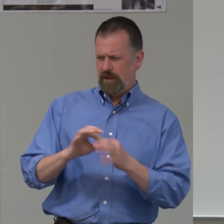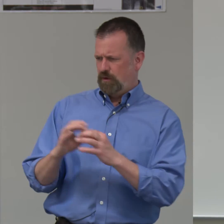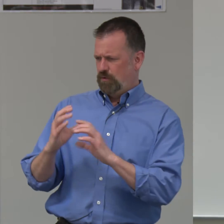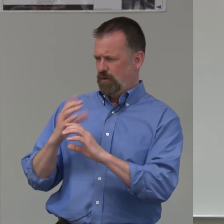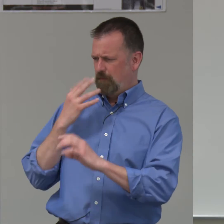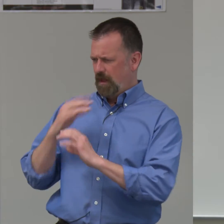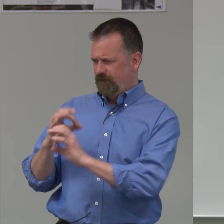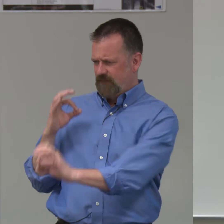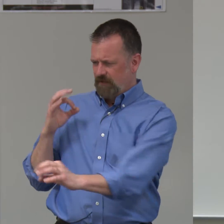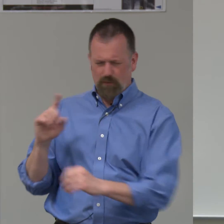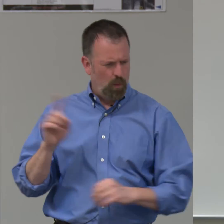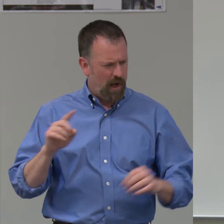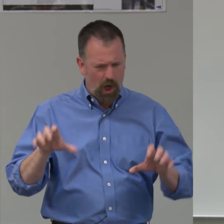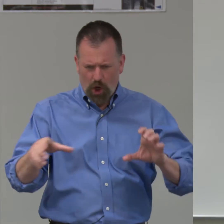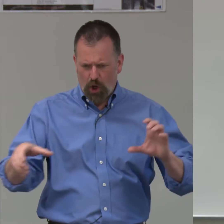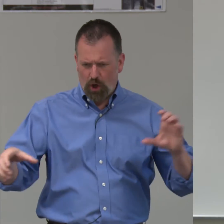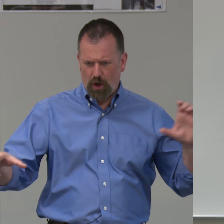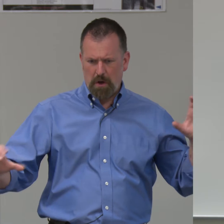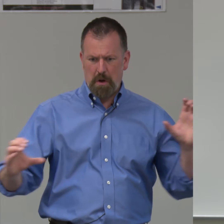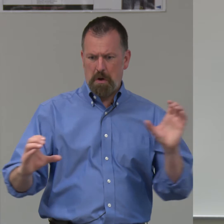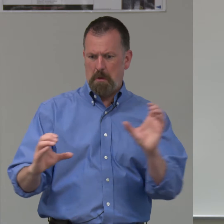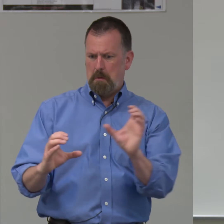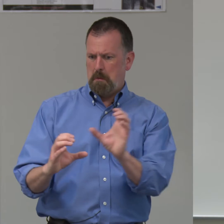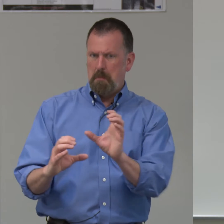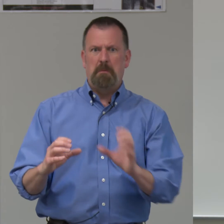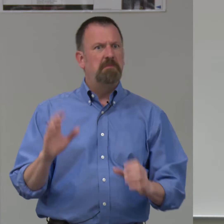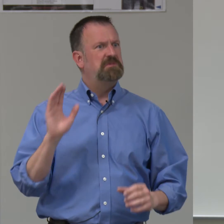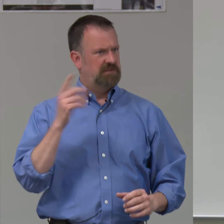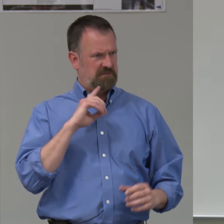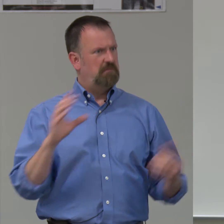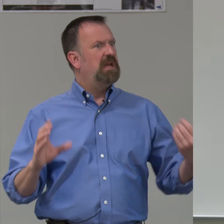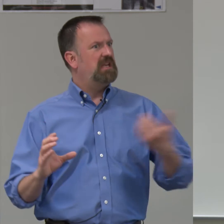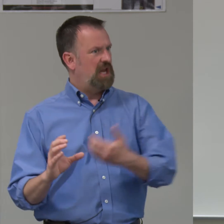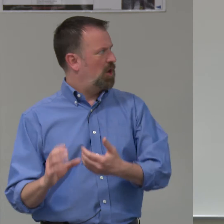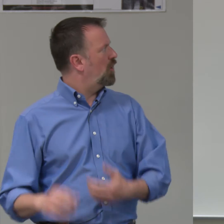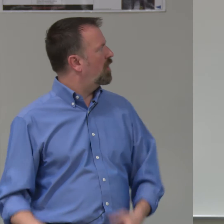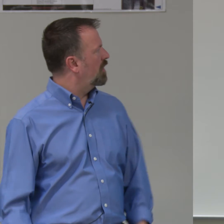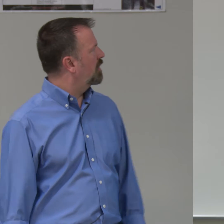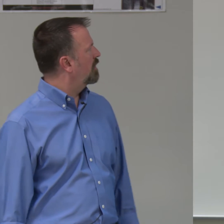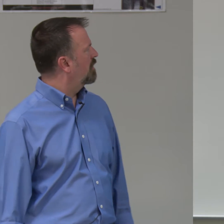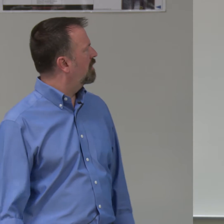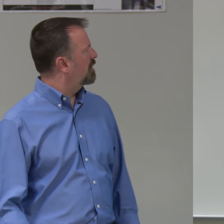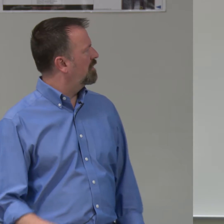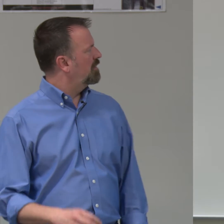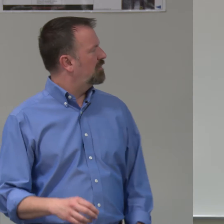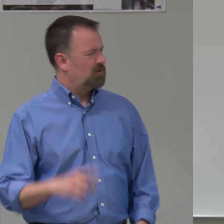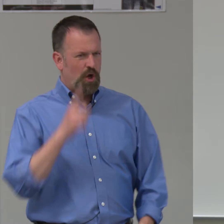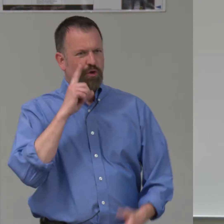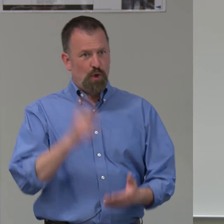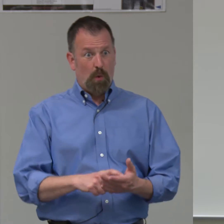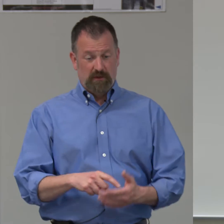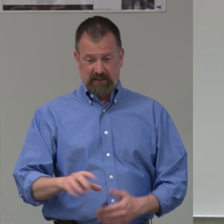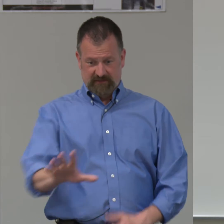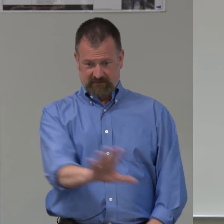that these are primarily near the blood vessels. There's areas here which don't have much blood vessels,